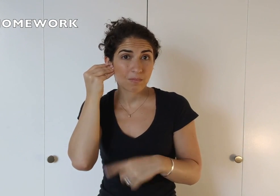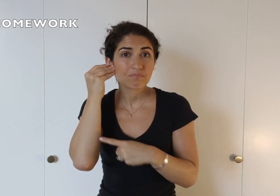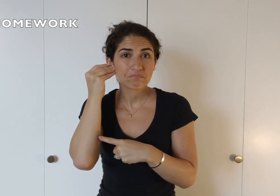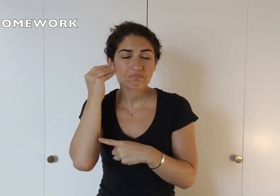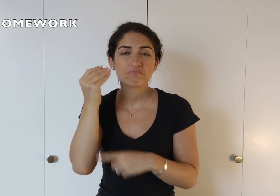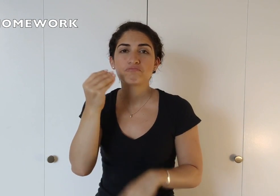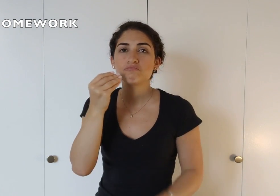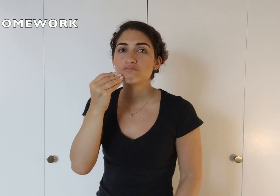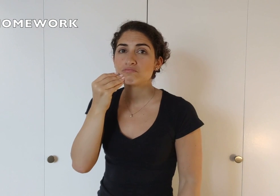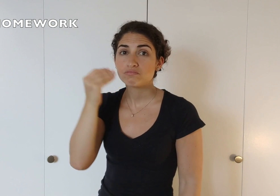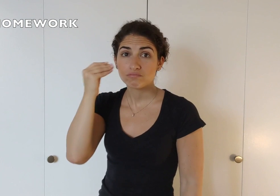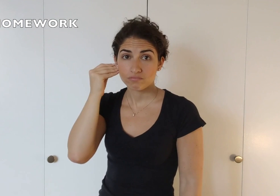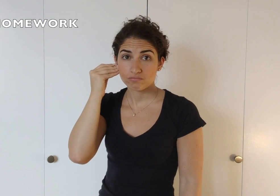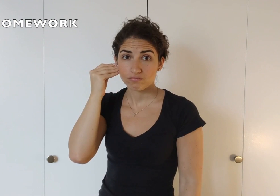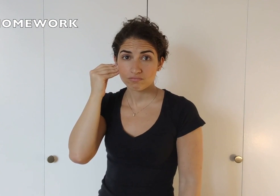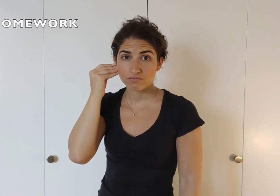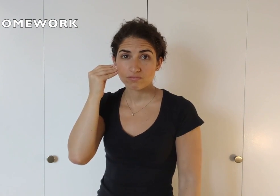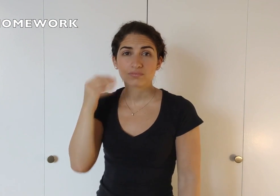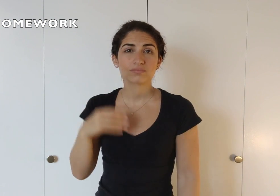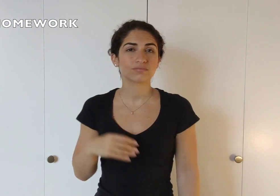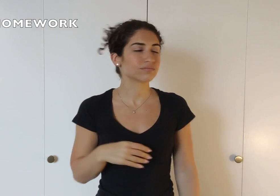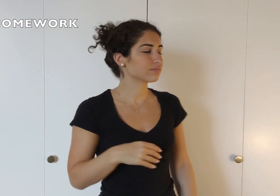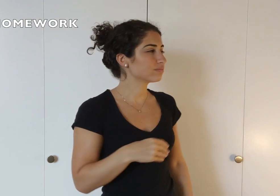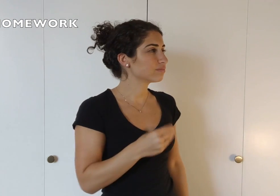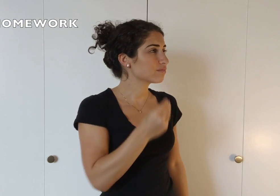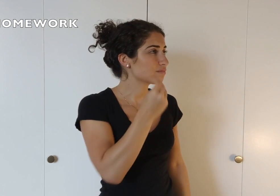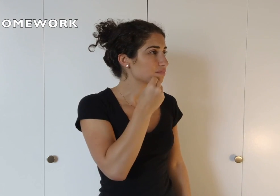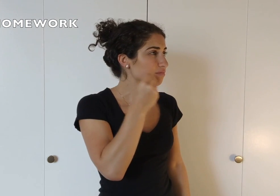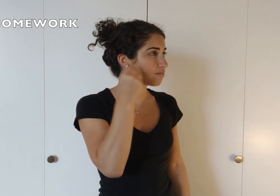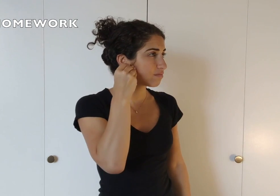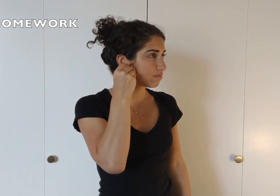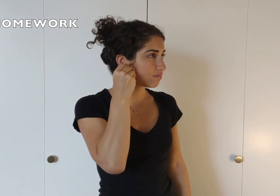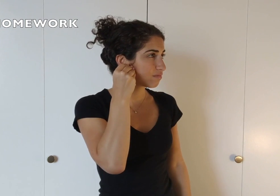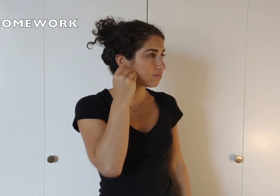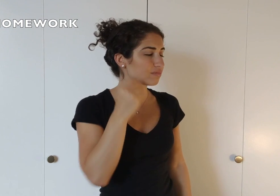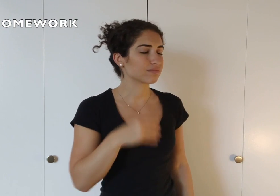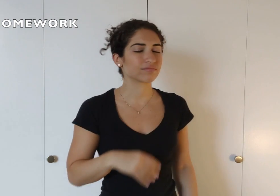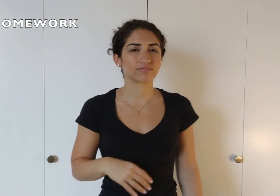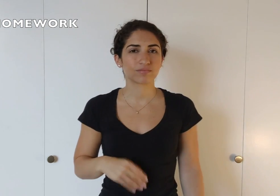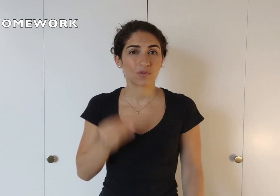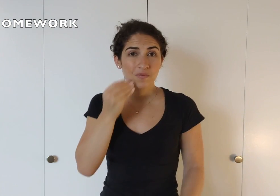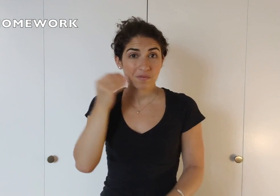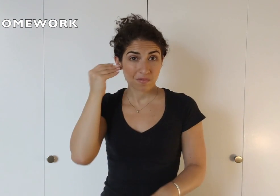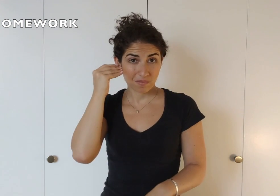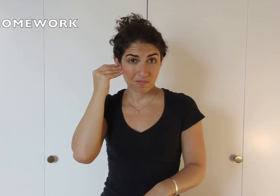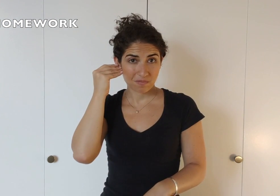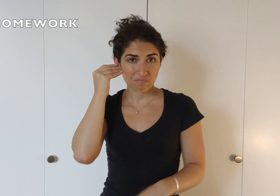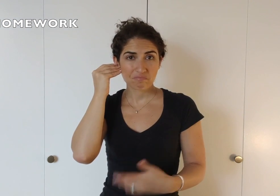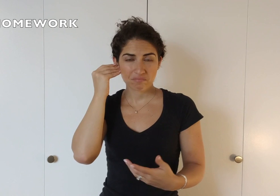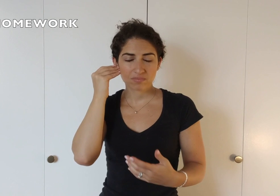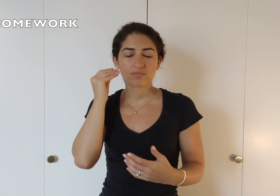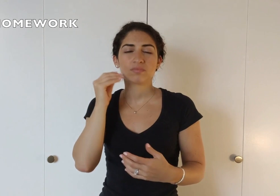HOME, the sign HOME. HOME.